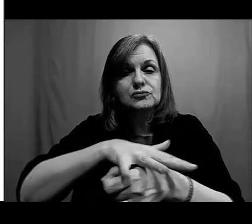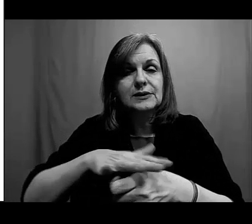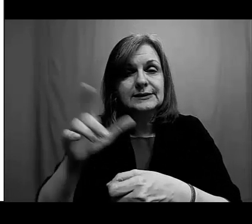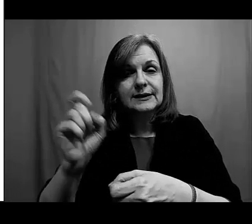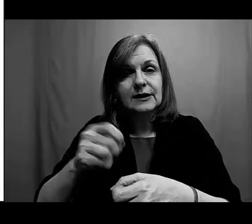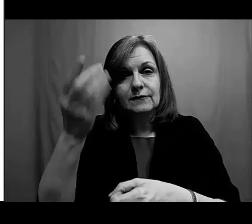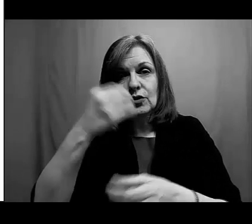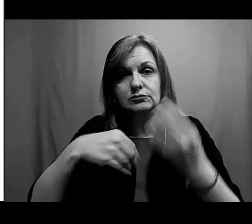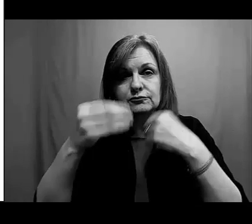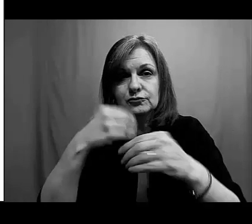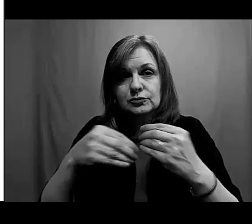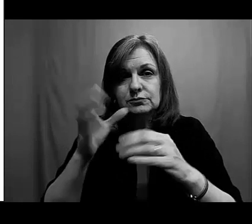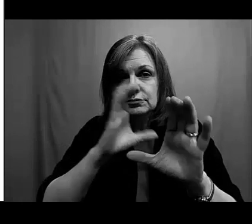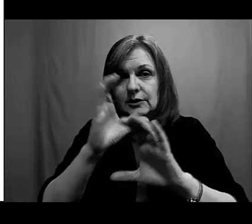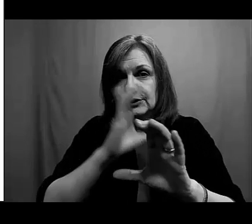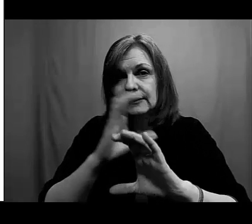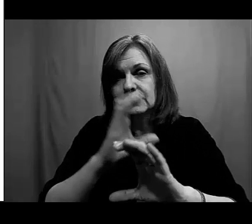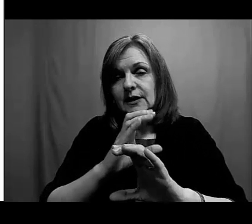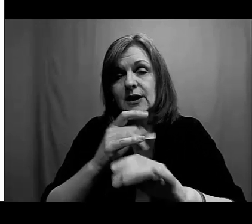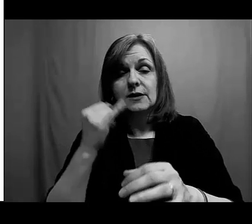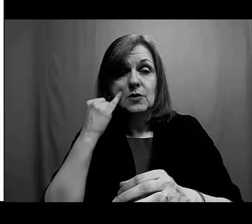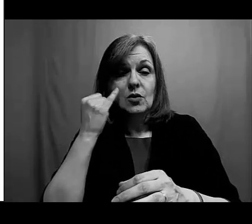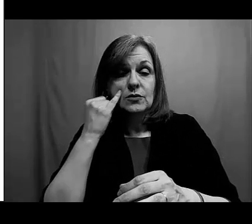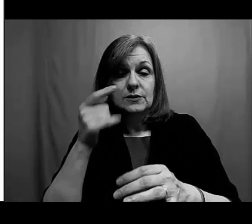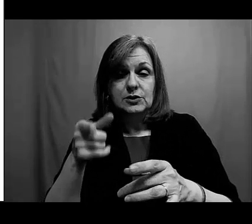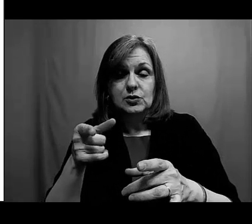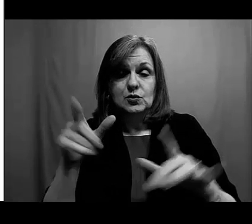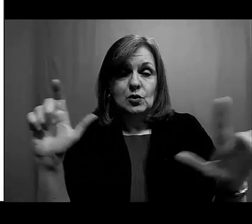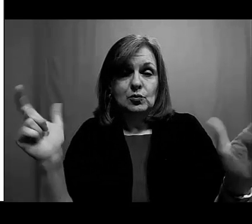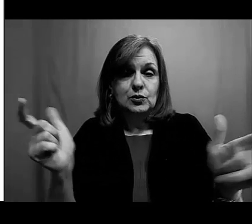for hunting - they are very territorial so if you decrease their range size or their area that are able to hunt and they can't hunt as